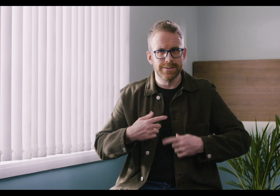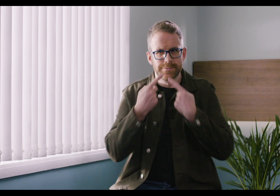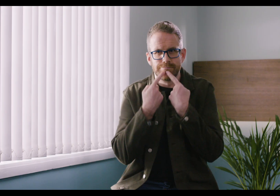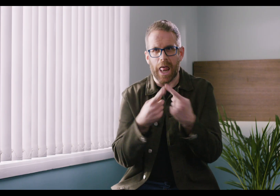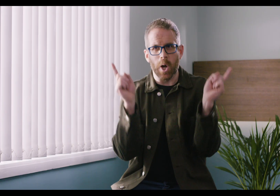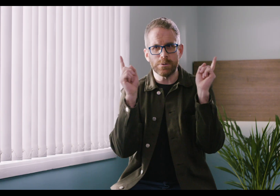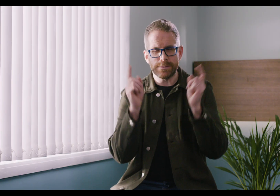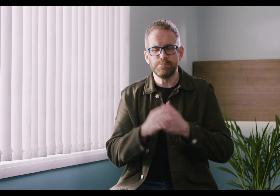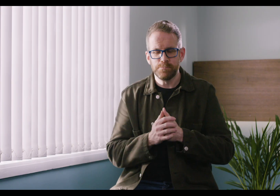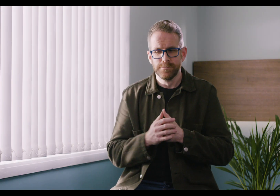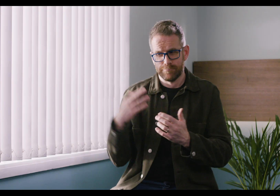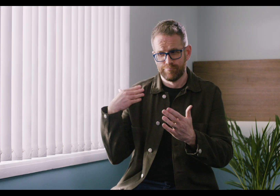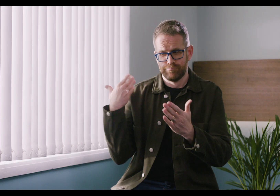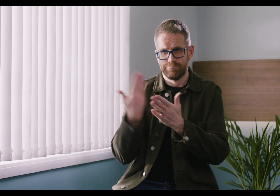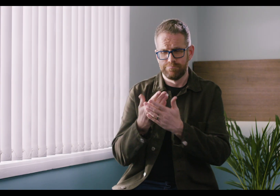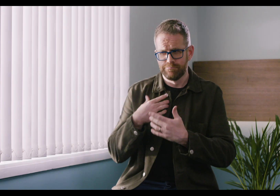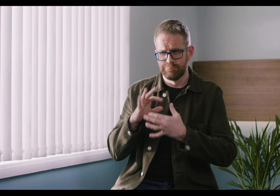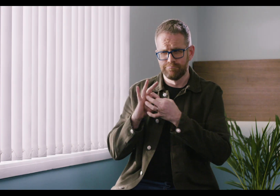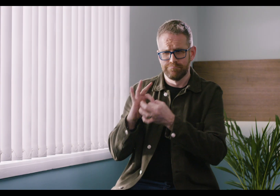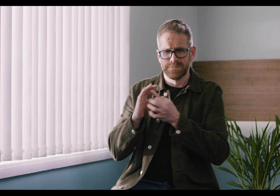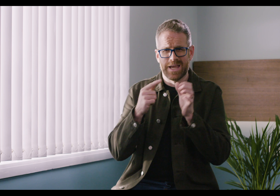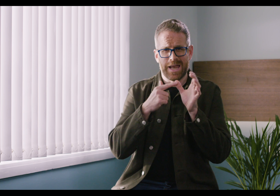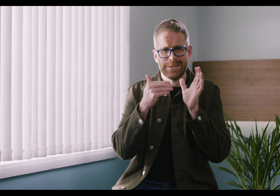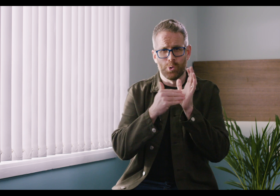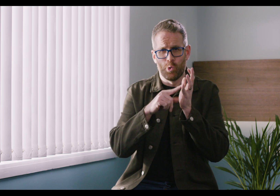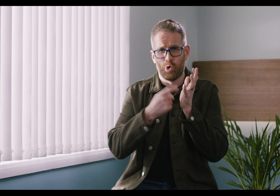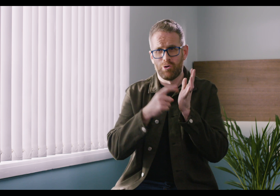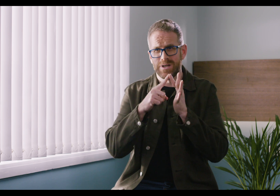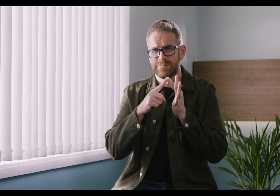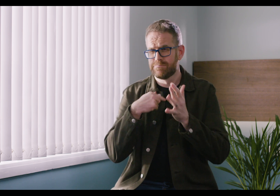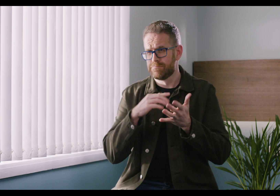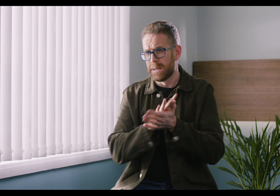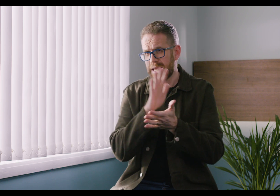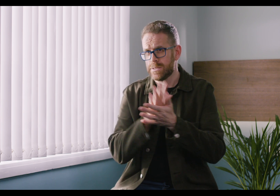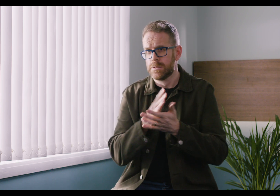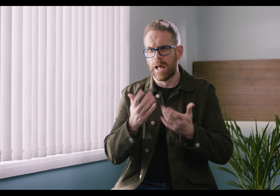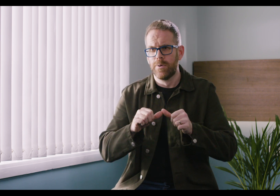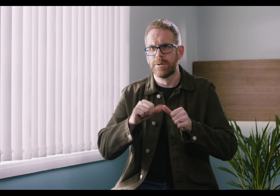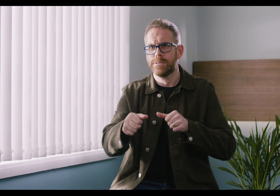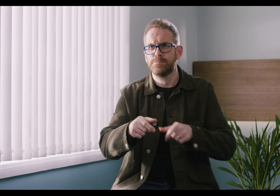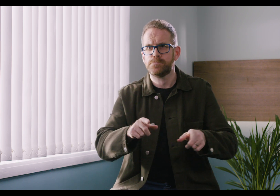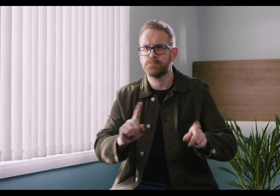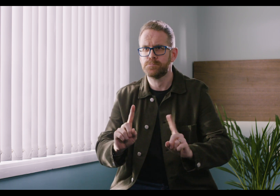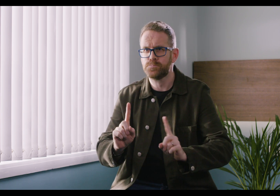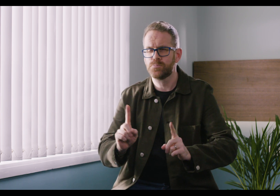I'm happy to announce that we will continue our partnership with Azure which we've worked very well together with,